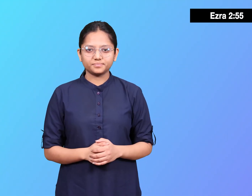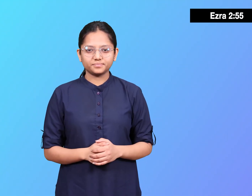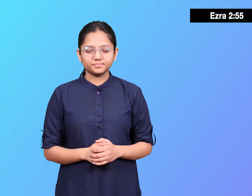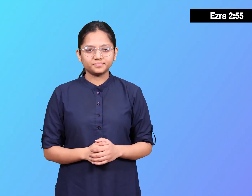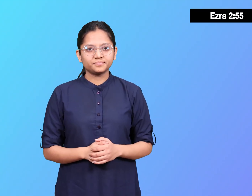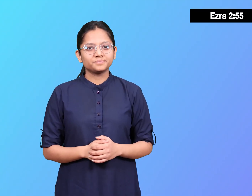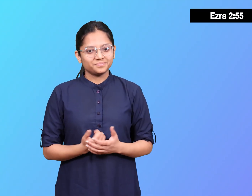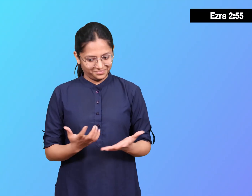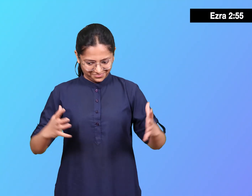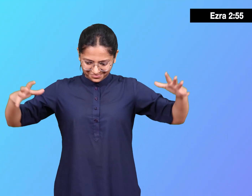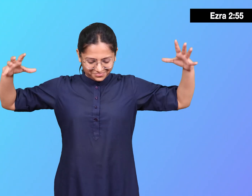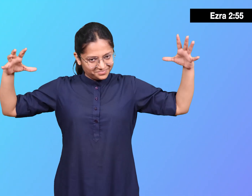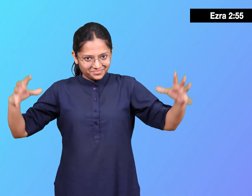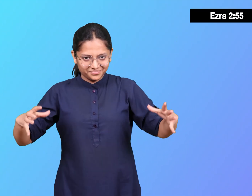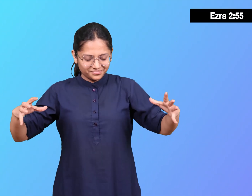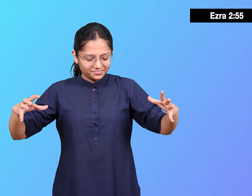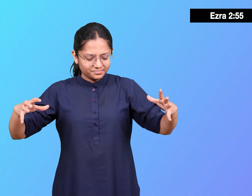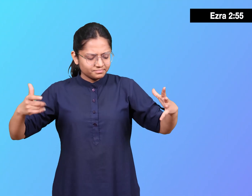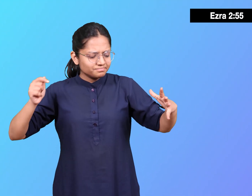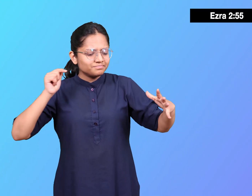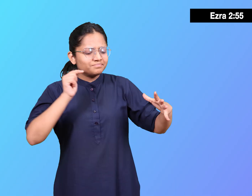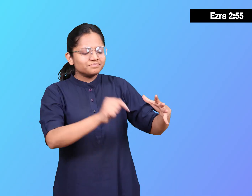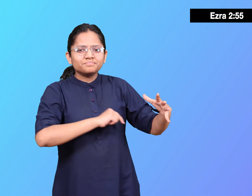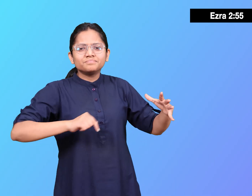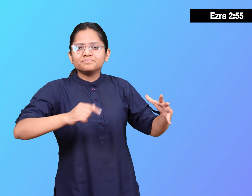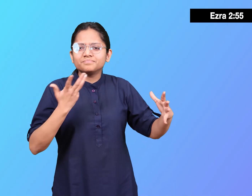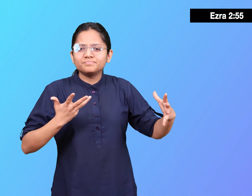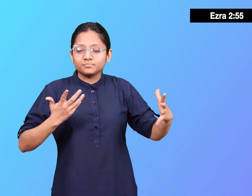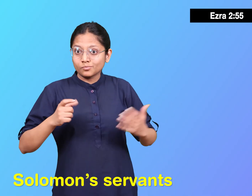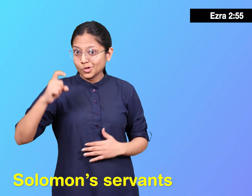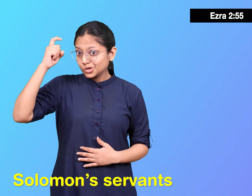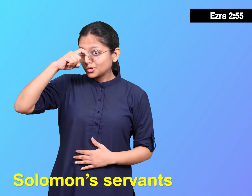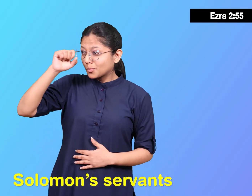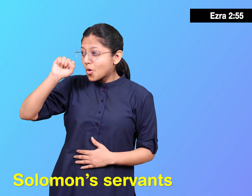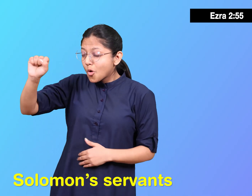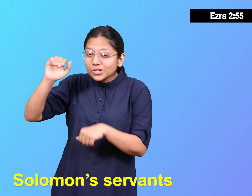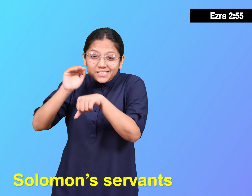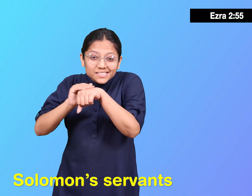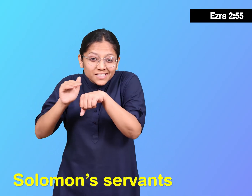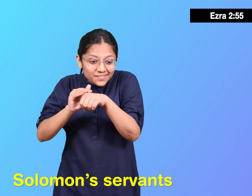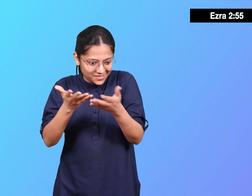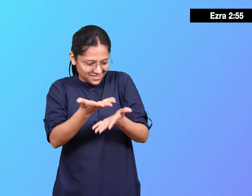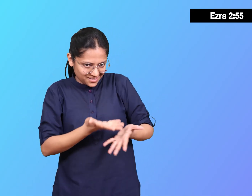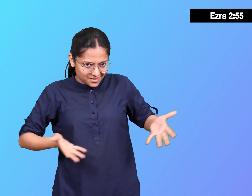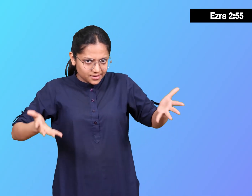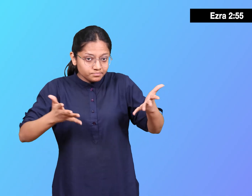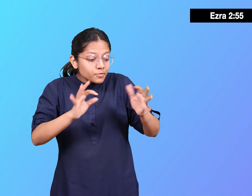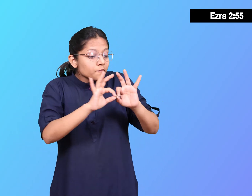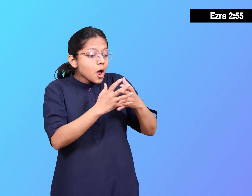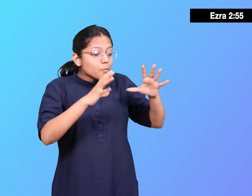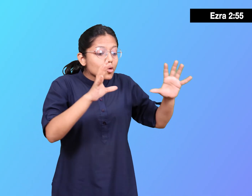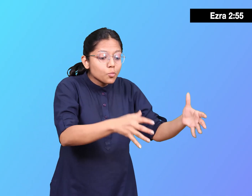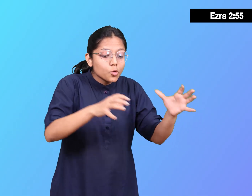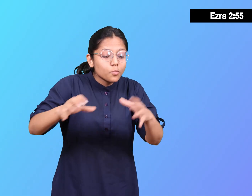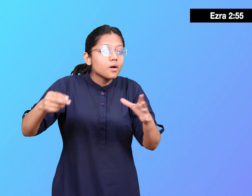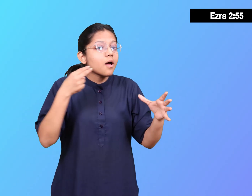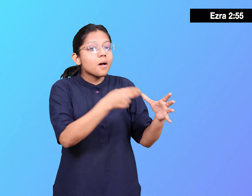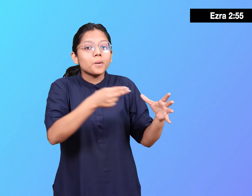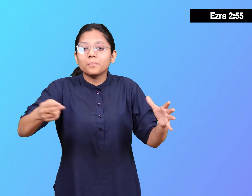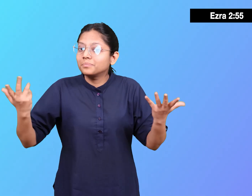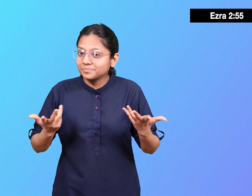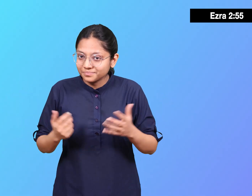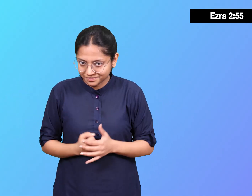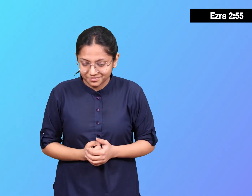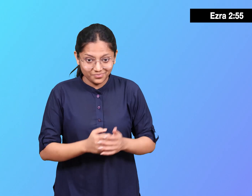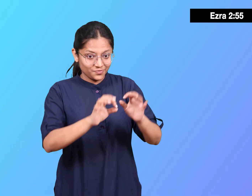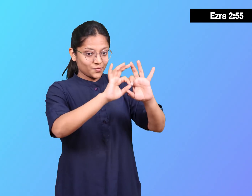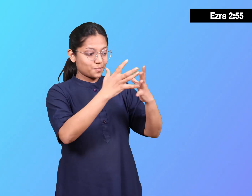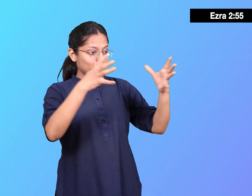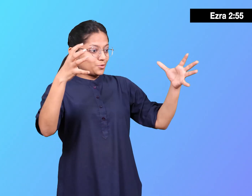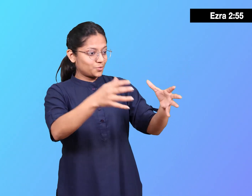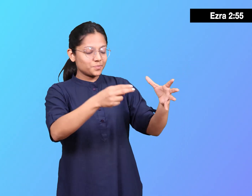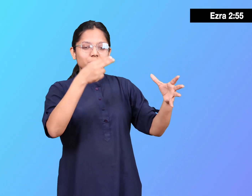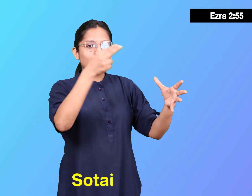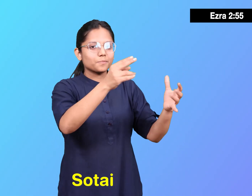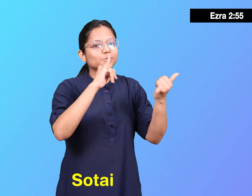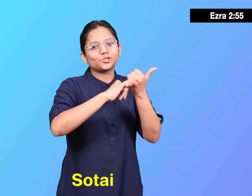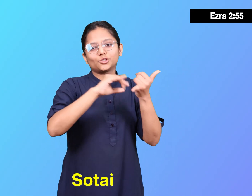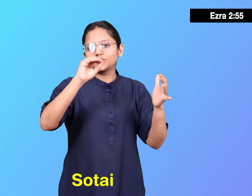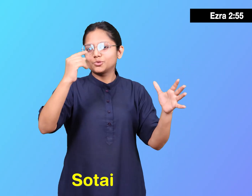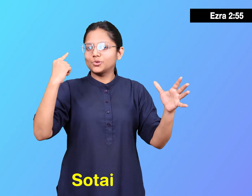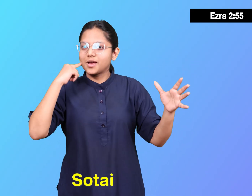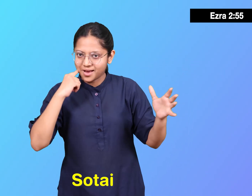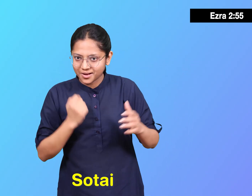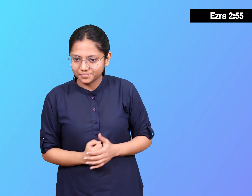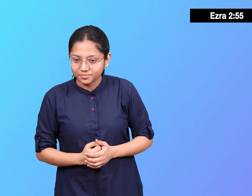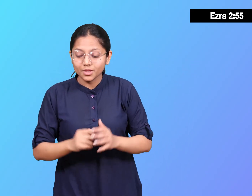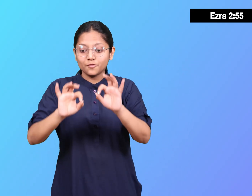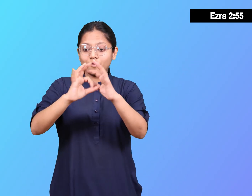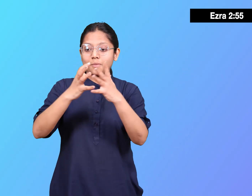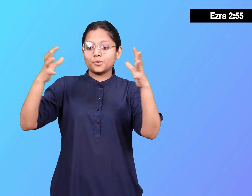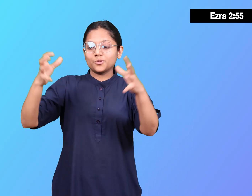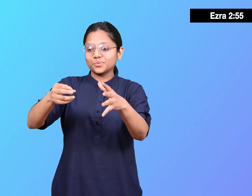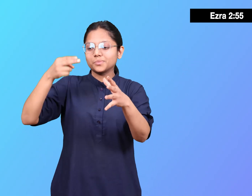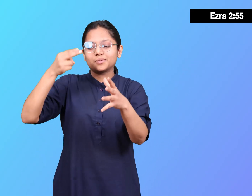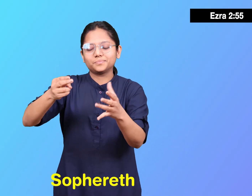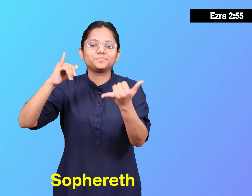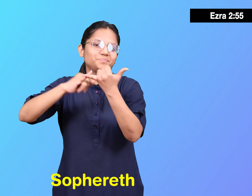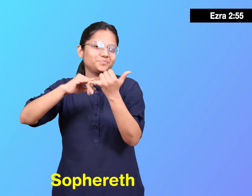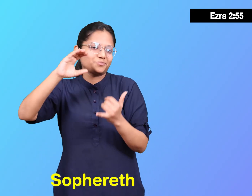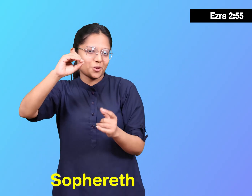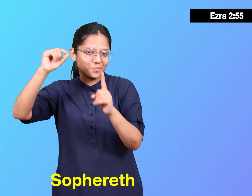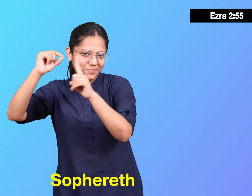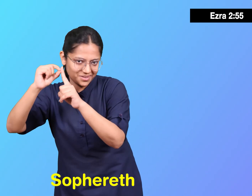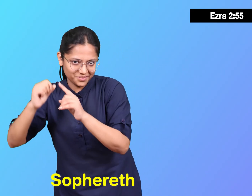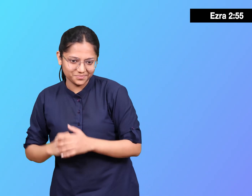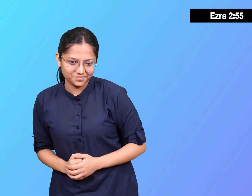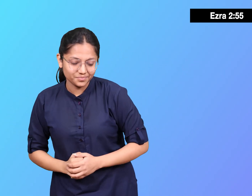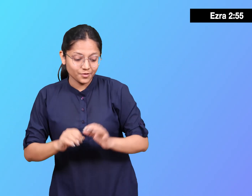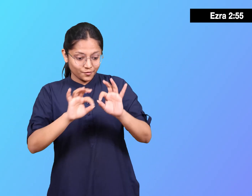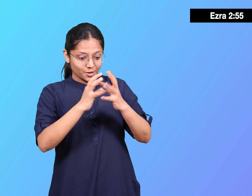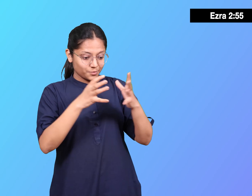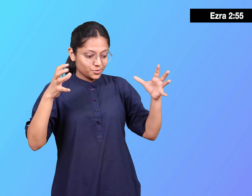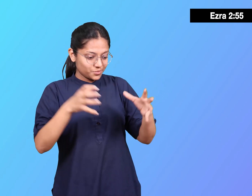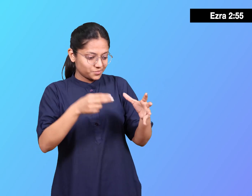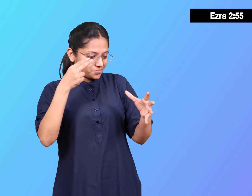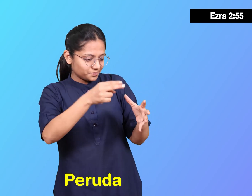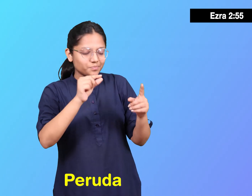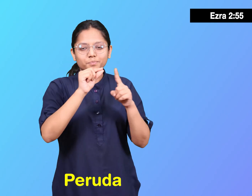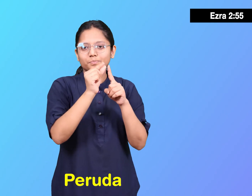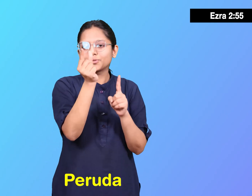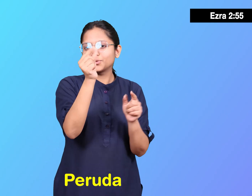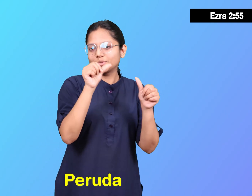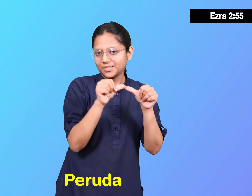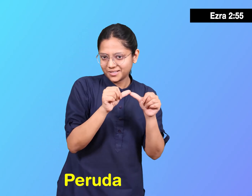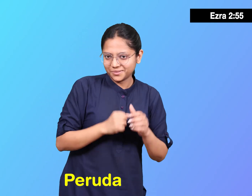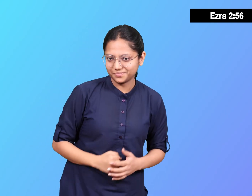These are Solomon’s servants whose descendants returned: Sotai, Hassophereth, Peruda,